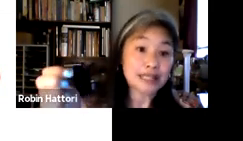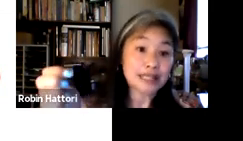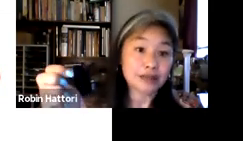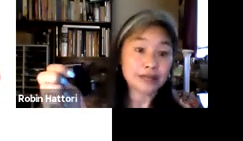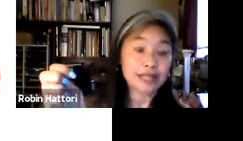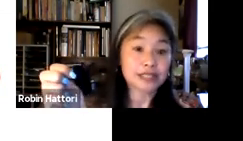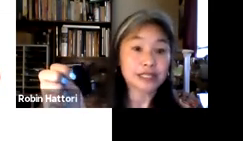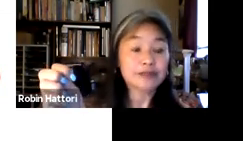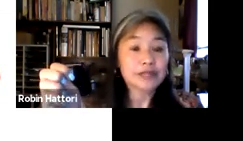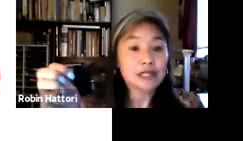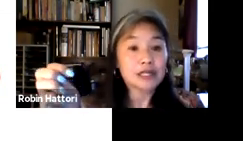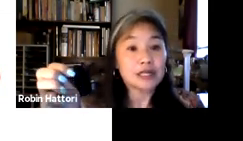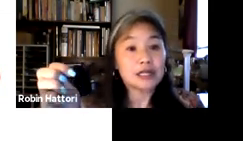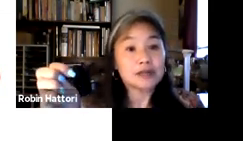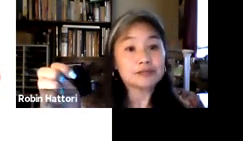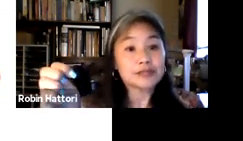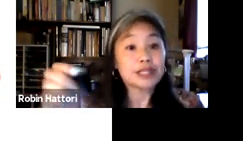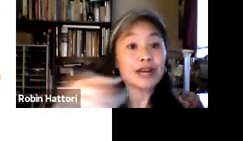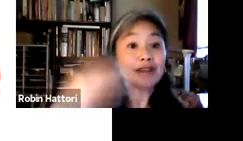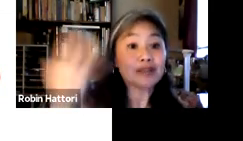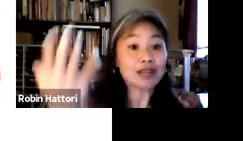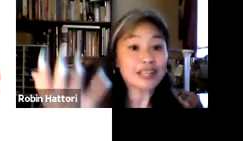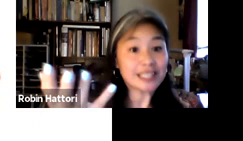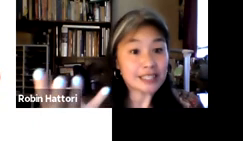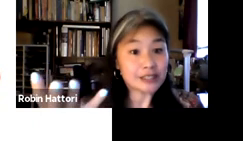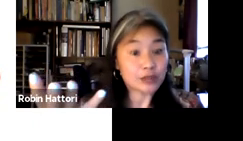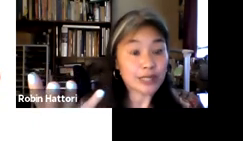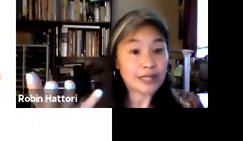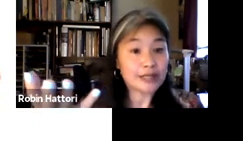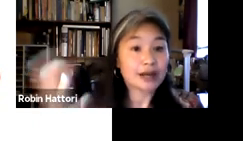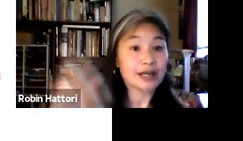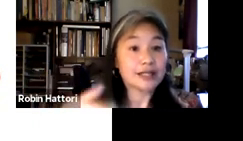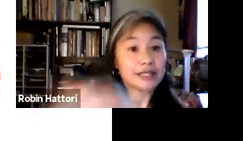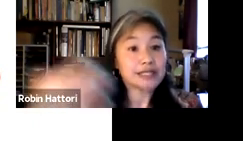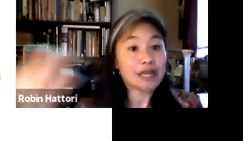the US Army. Because He also spoke some Japanese he was sent